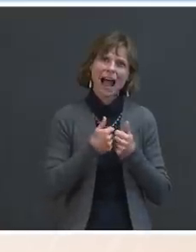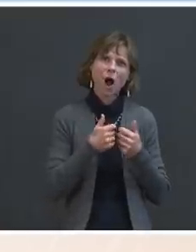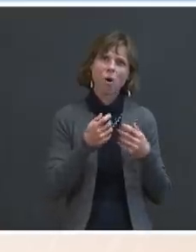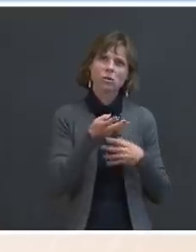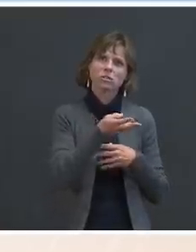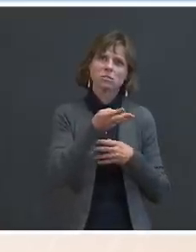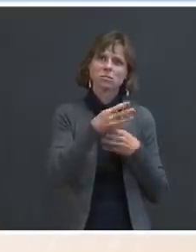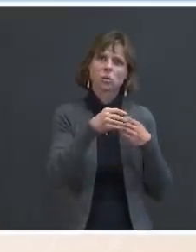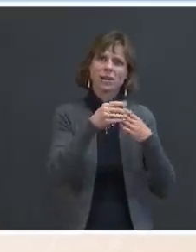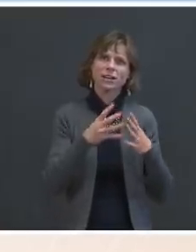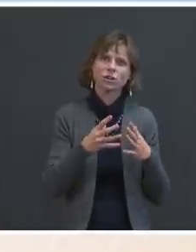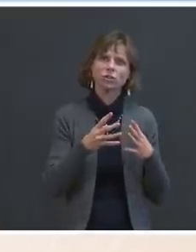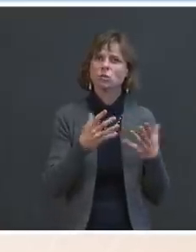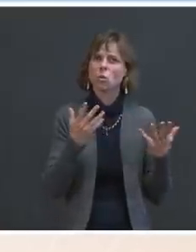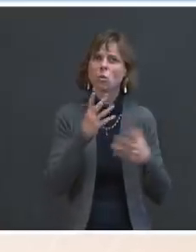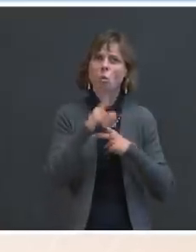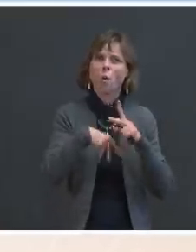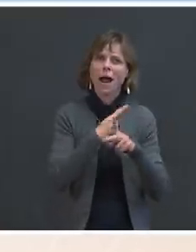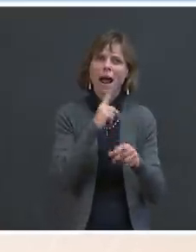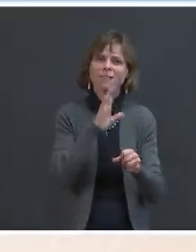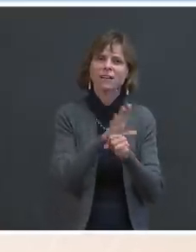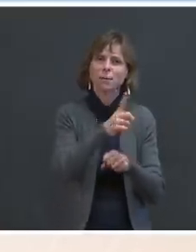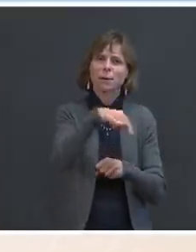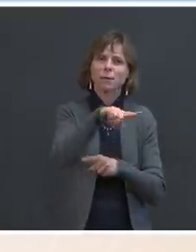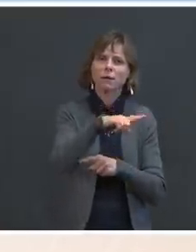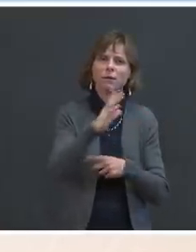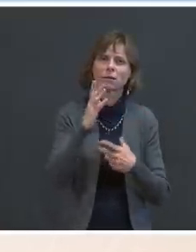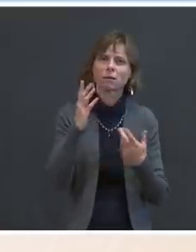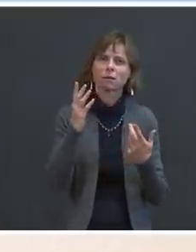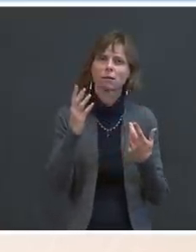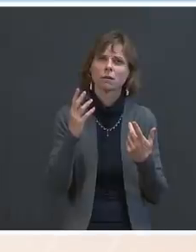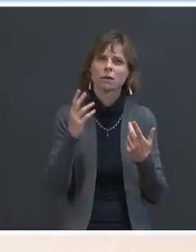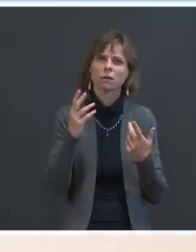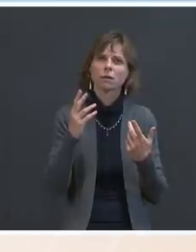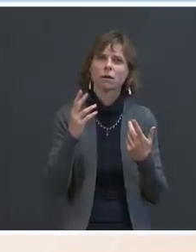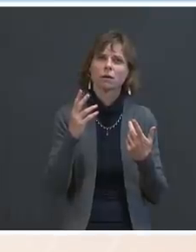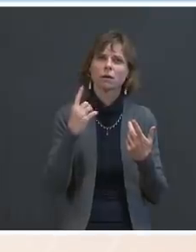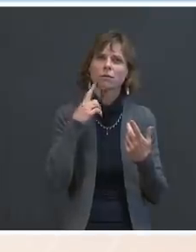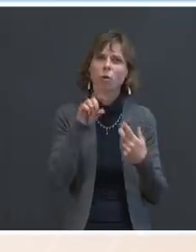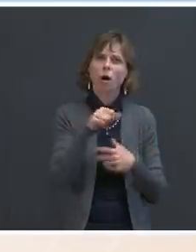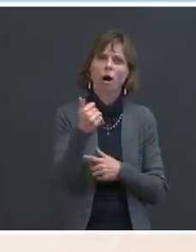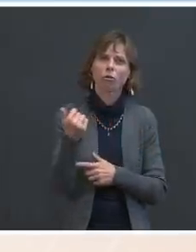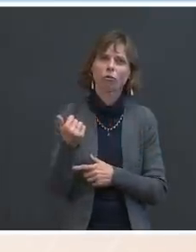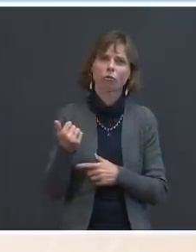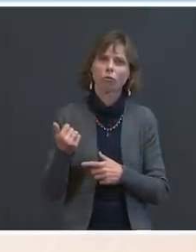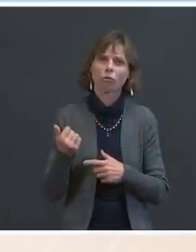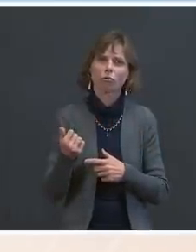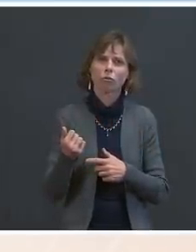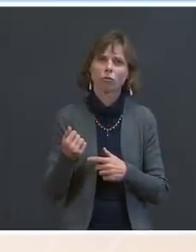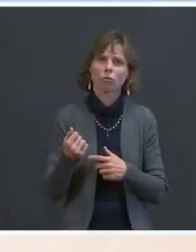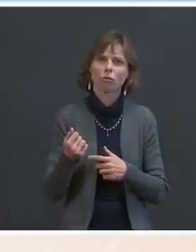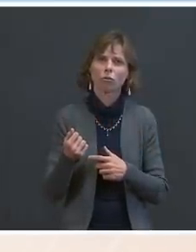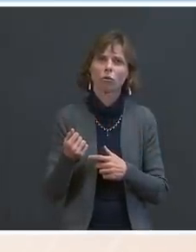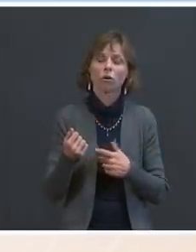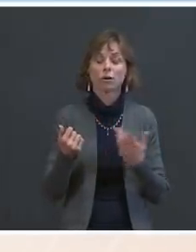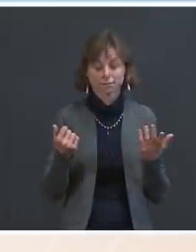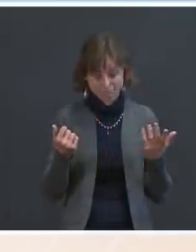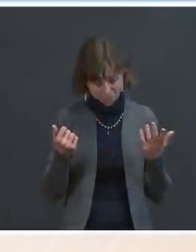what kind of commitment they would give in terms of helping other countries to access vaccines? Ms. Psaki: Again, I know they'll discuss a range